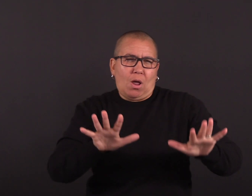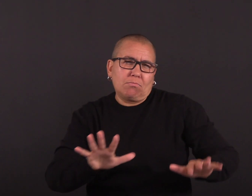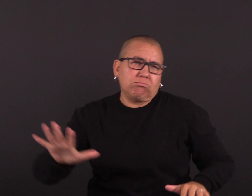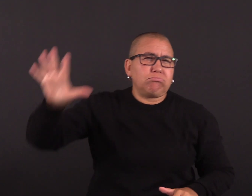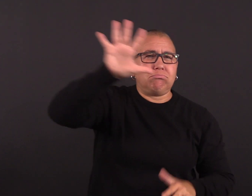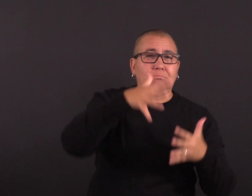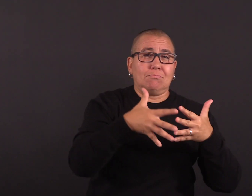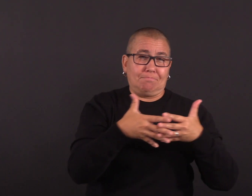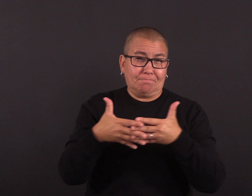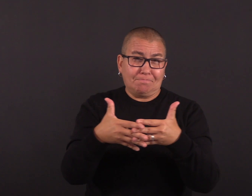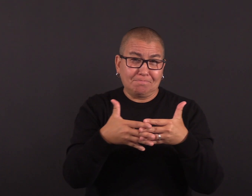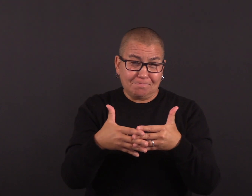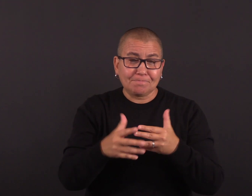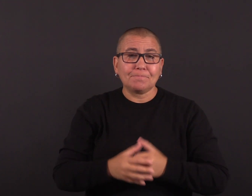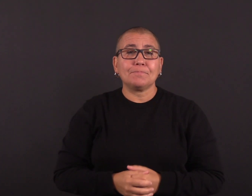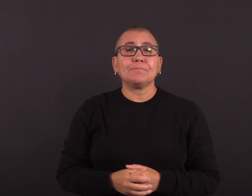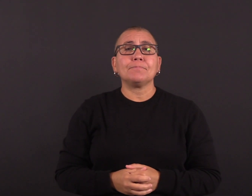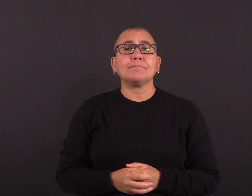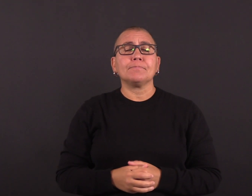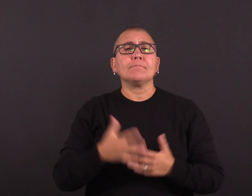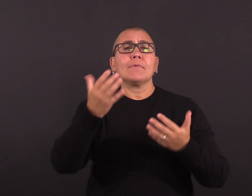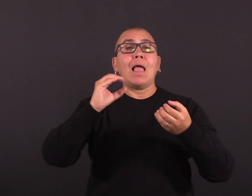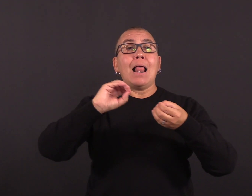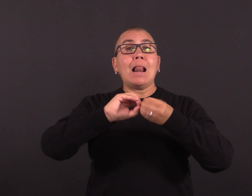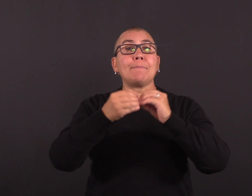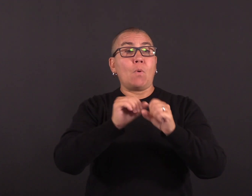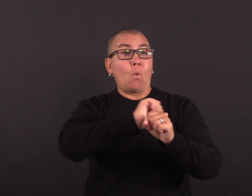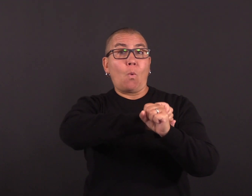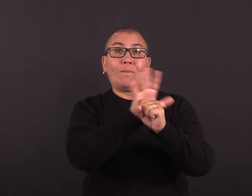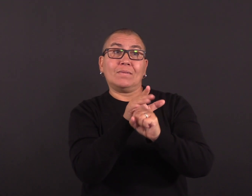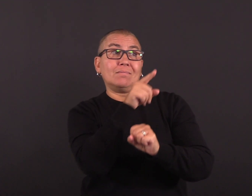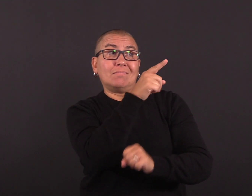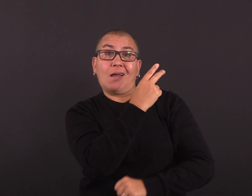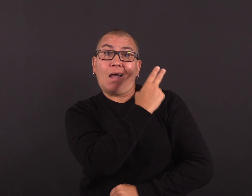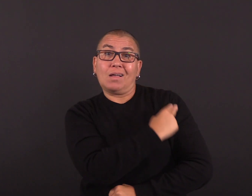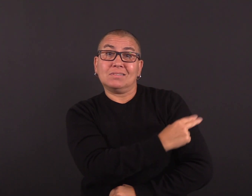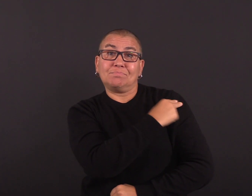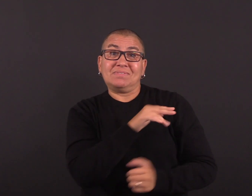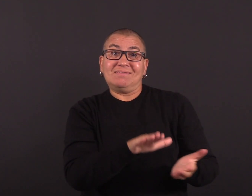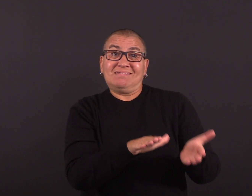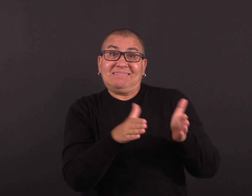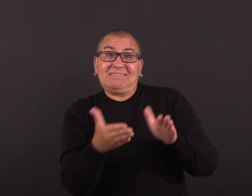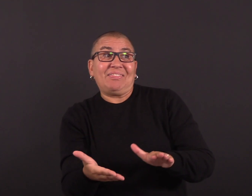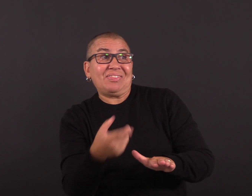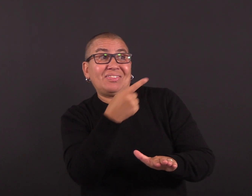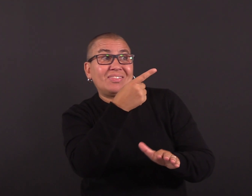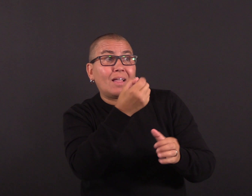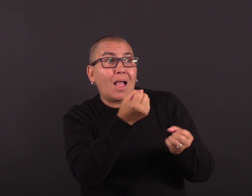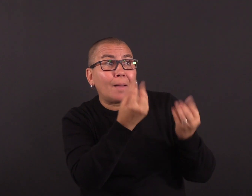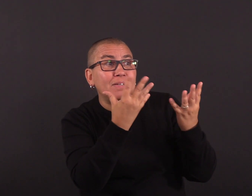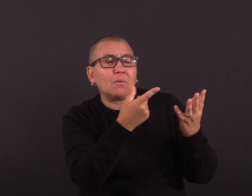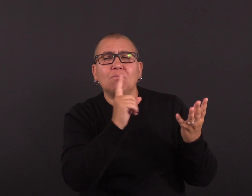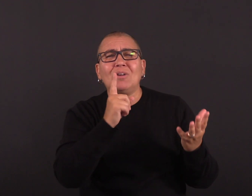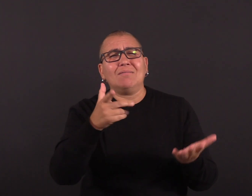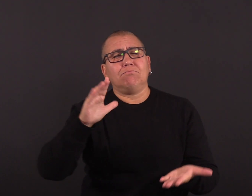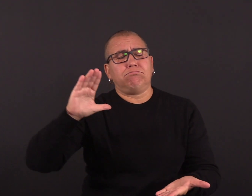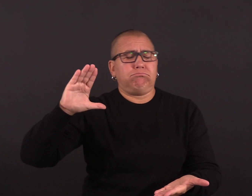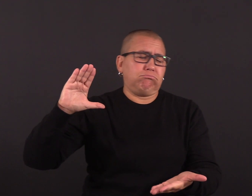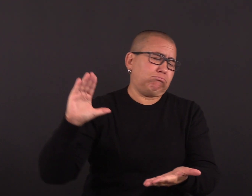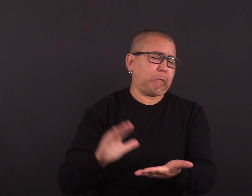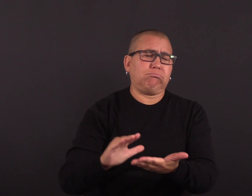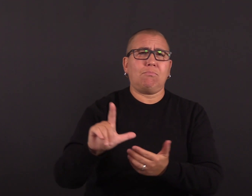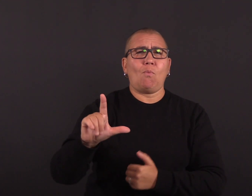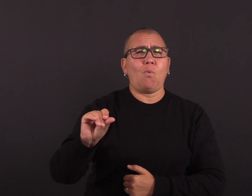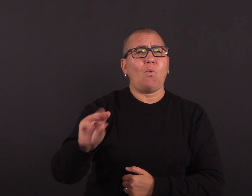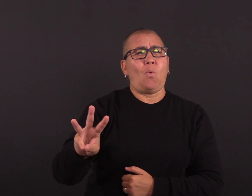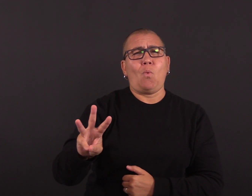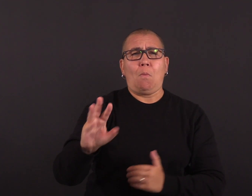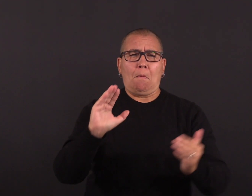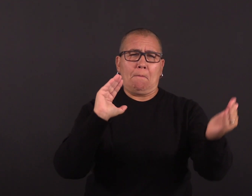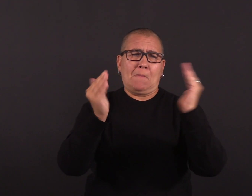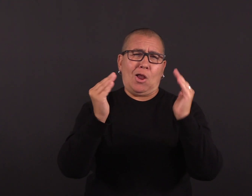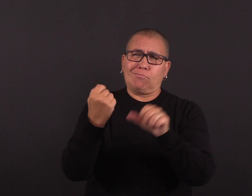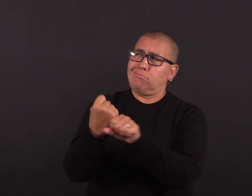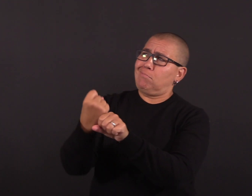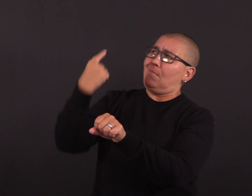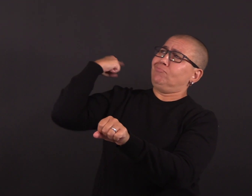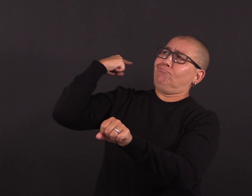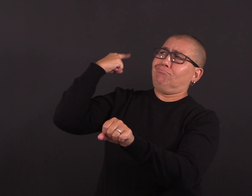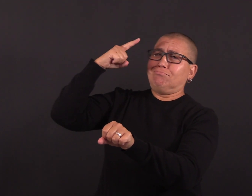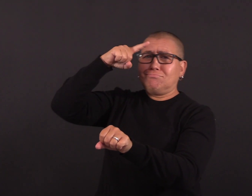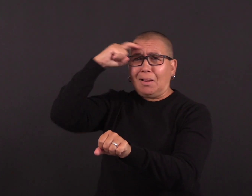variants now spreading around the country. Levels of COVID-19 hospitalizations and deaths